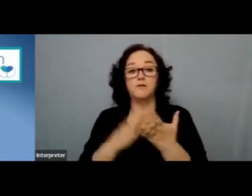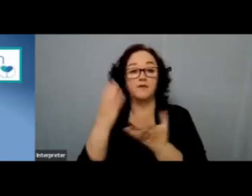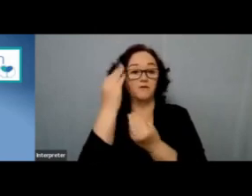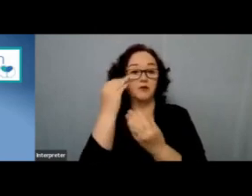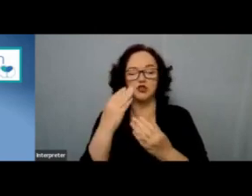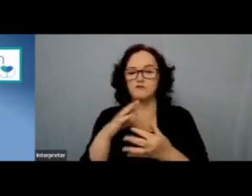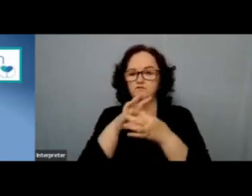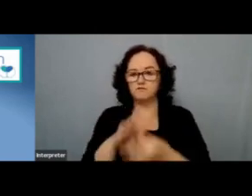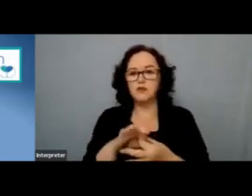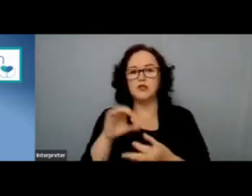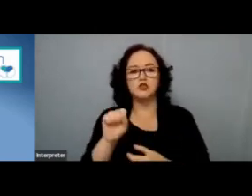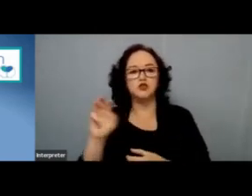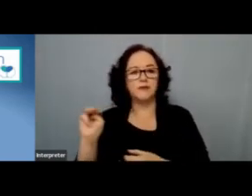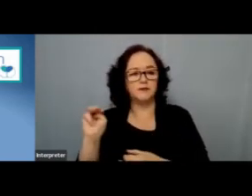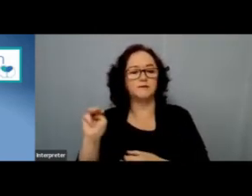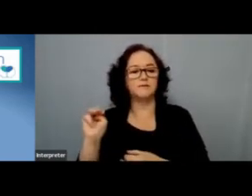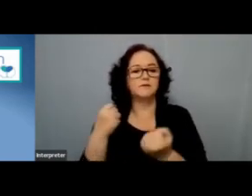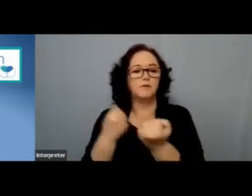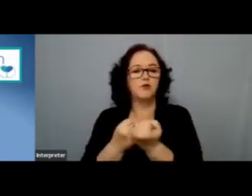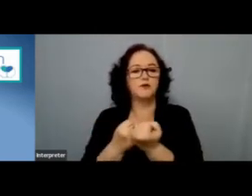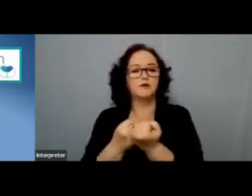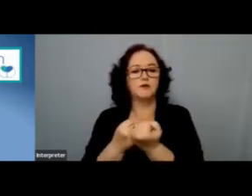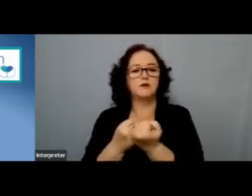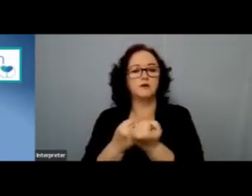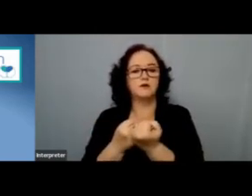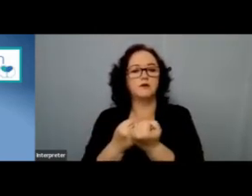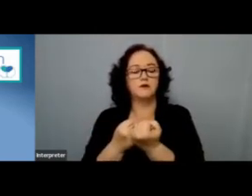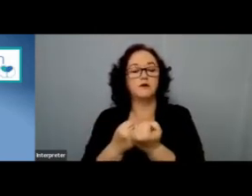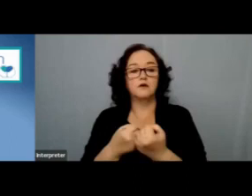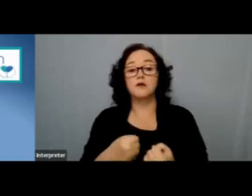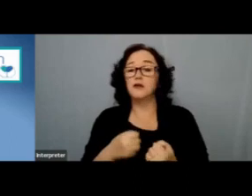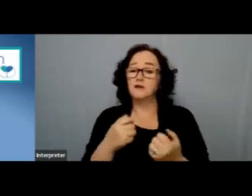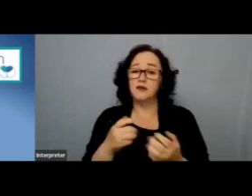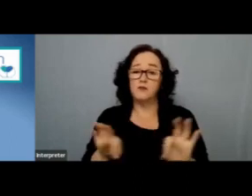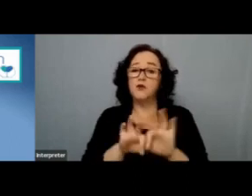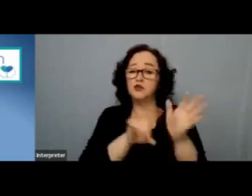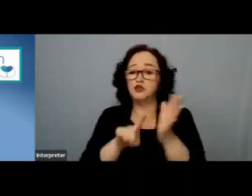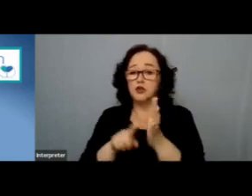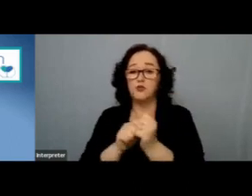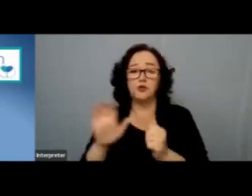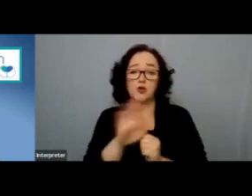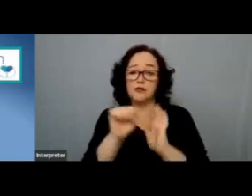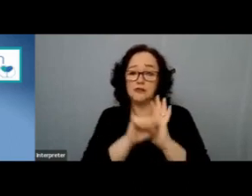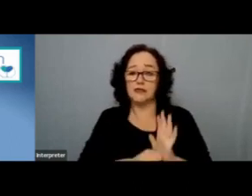support, Eisley, check with your state to see what's available there. On Facebook, there's a